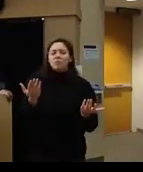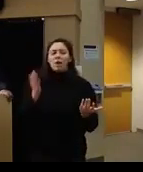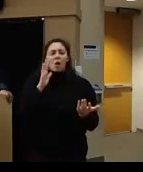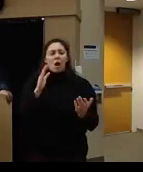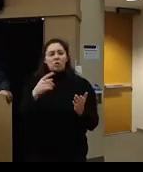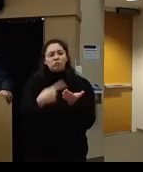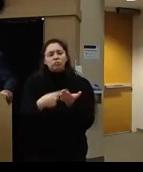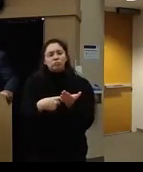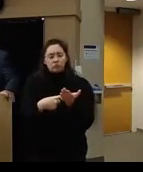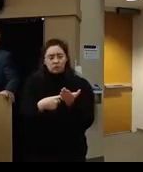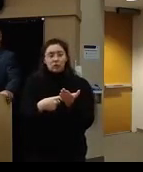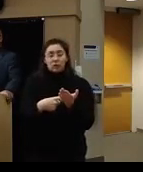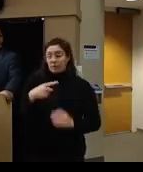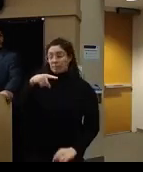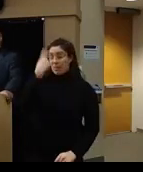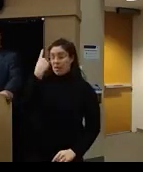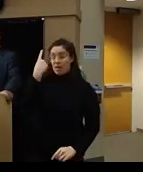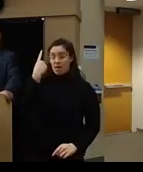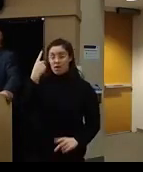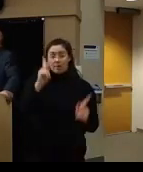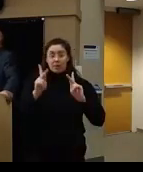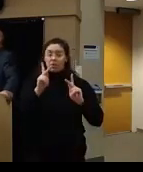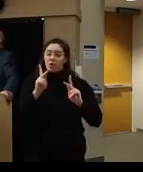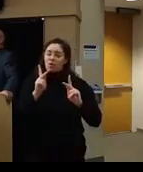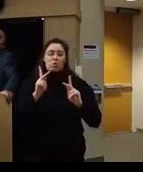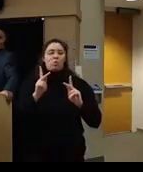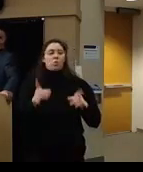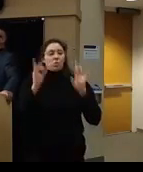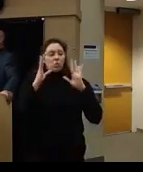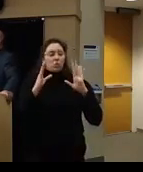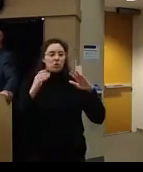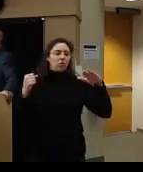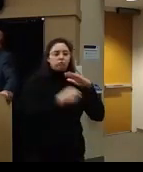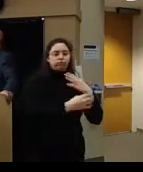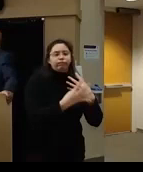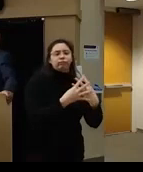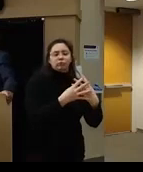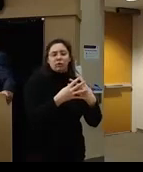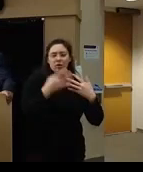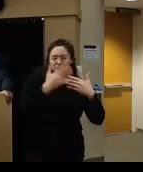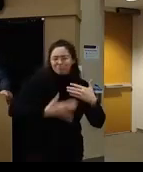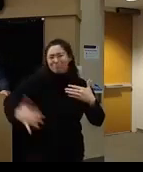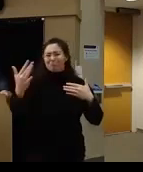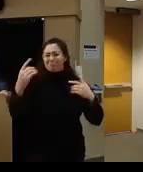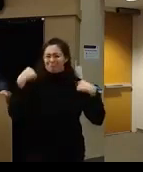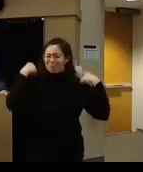case that Blackness has been criminalized in psychiatry and psychology um I know in